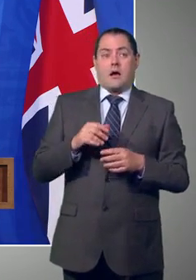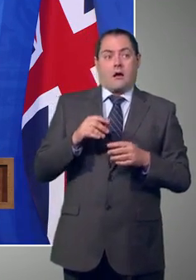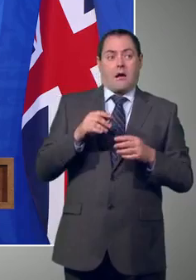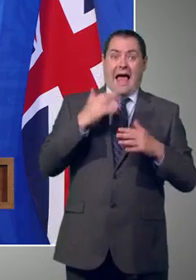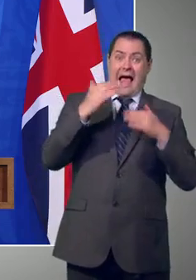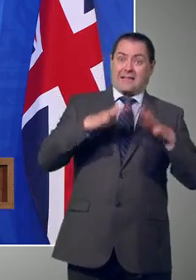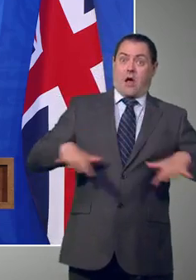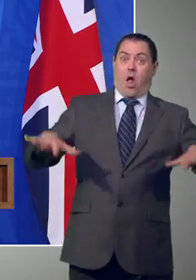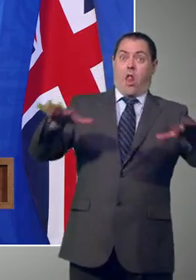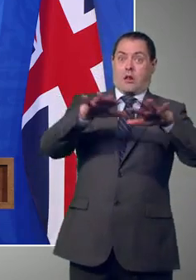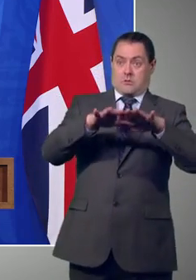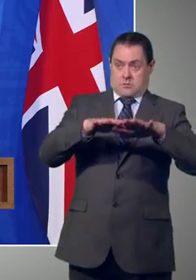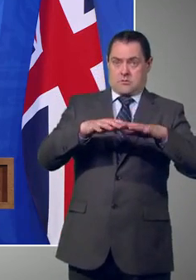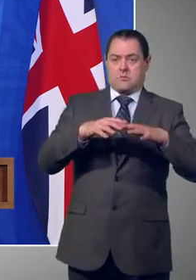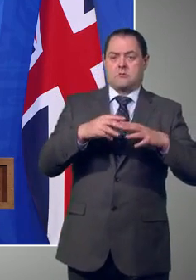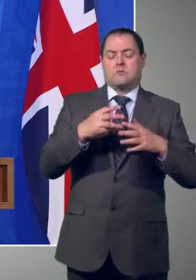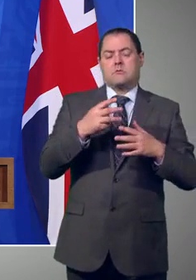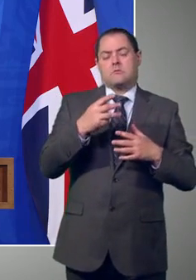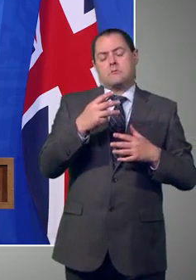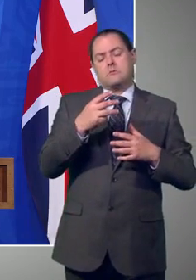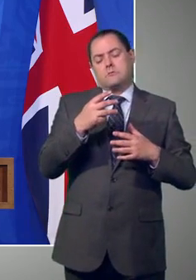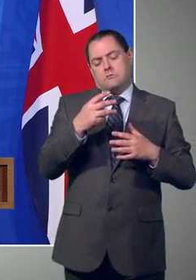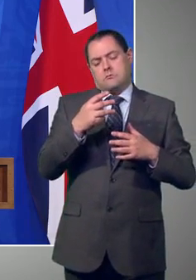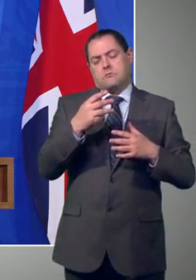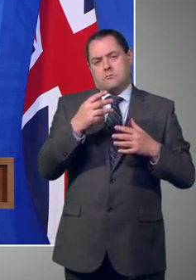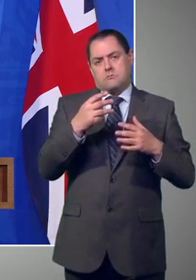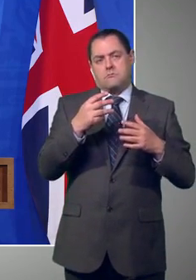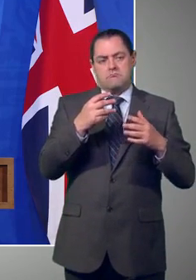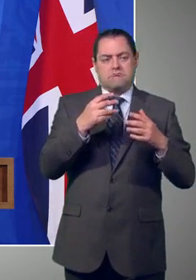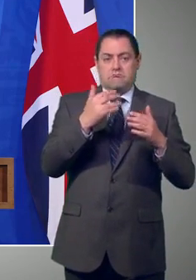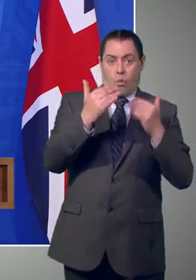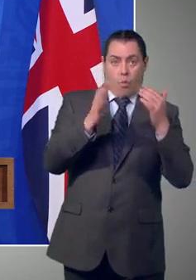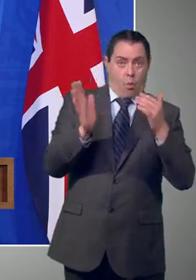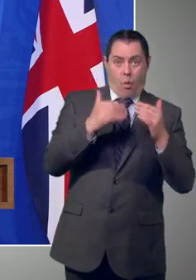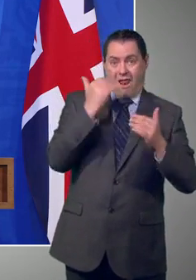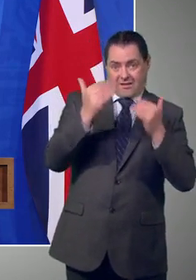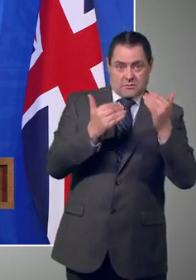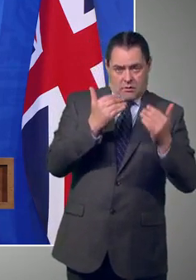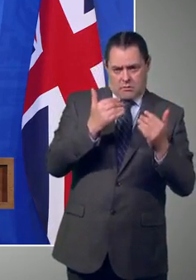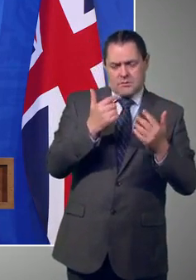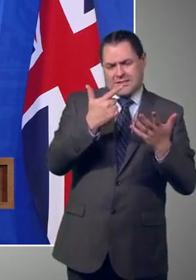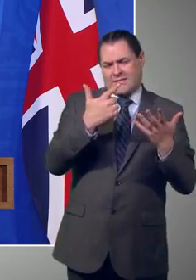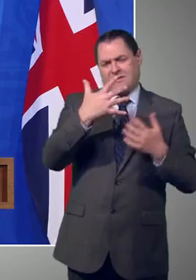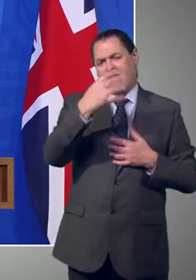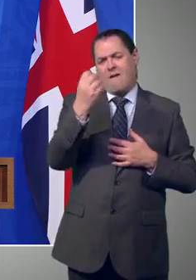with antibodies is important, but there's more still to do